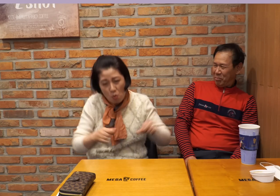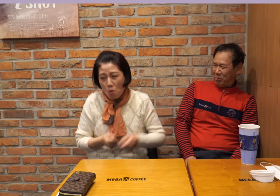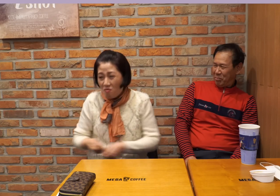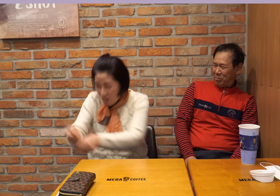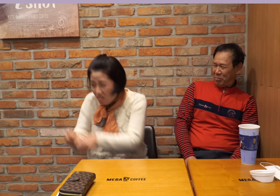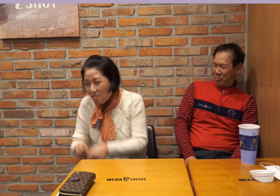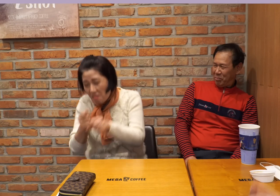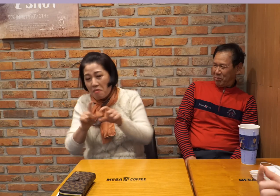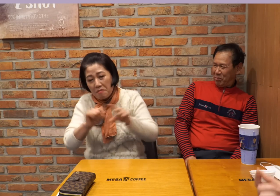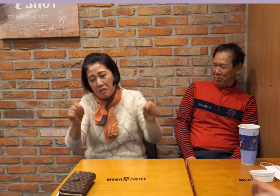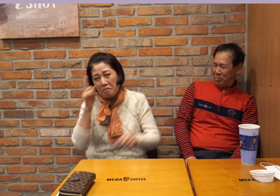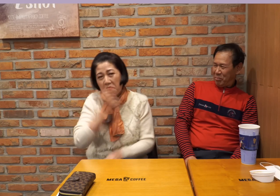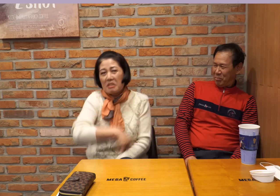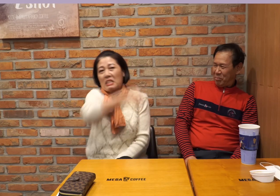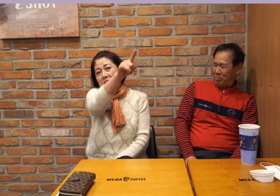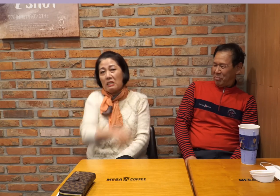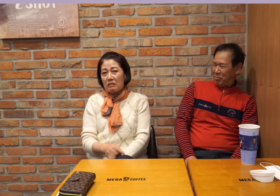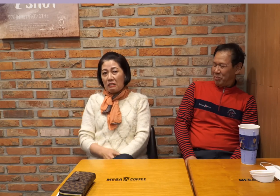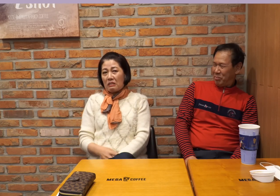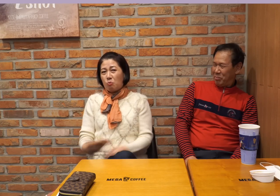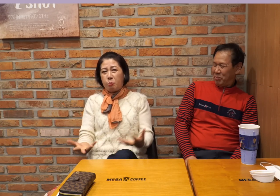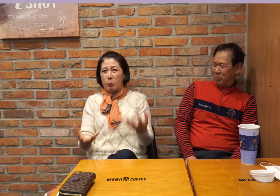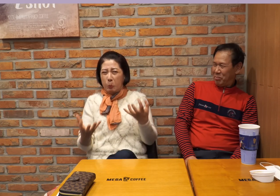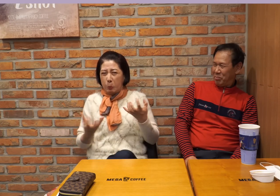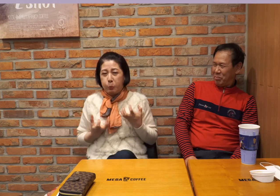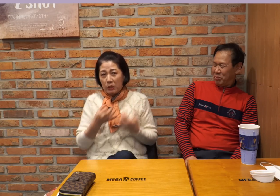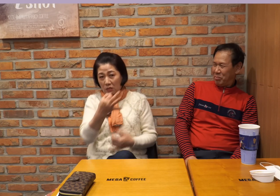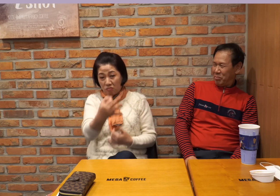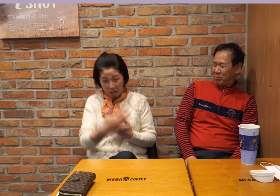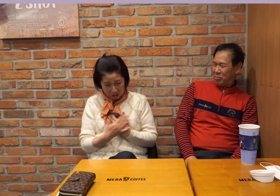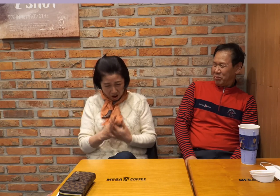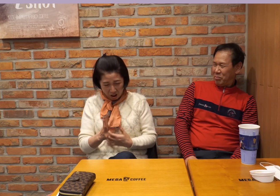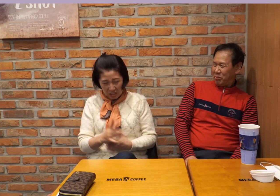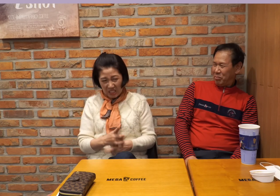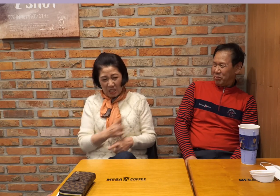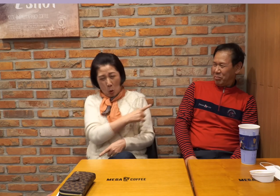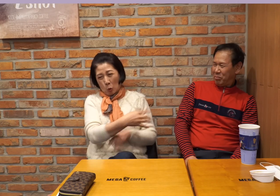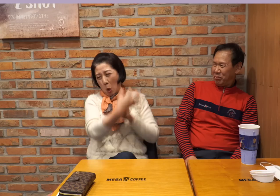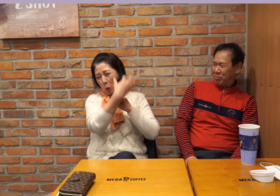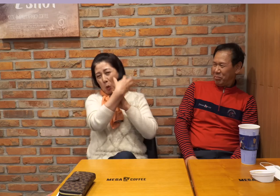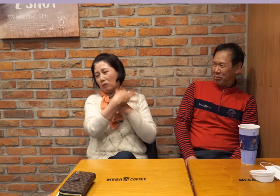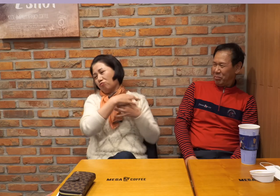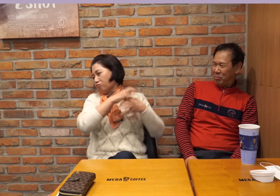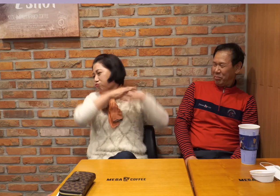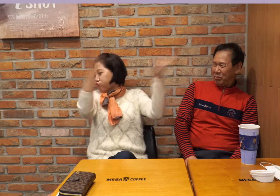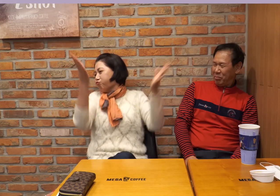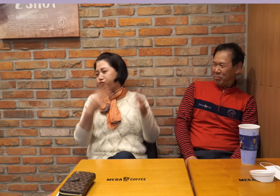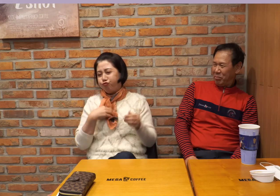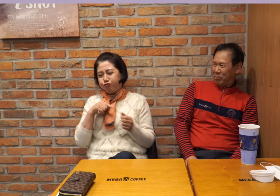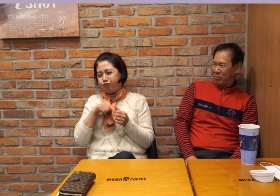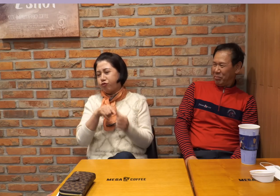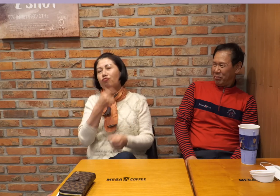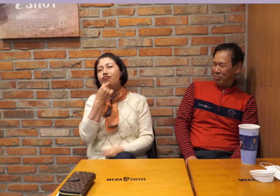but they don't pay me a salary. It was really bad. The boss and wife were stingy with money. My husband scolded me for not going to work,